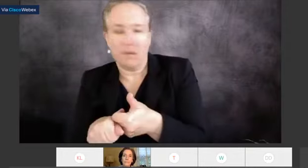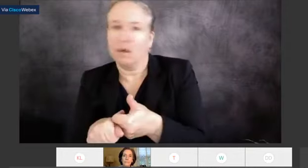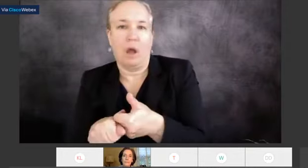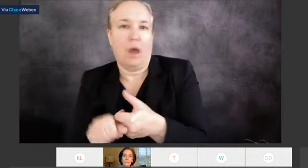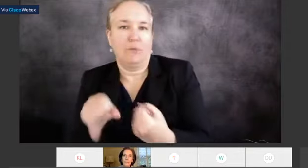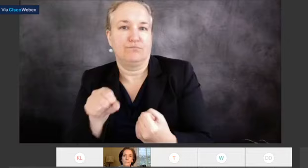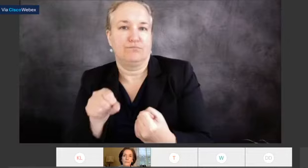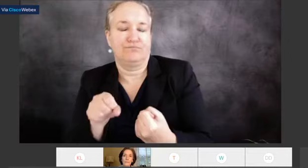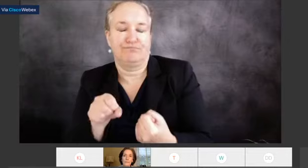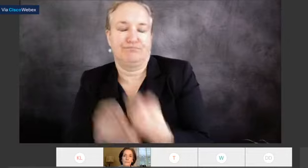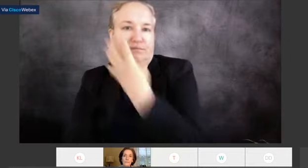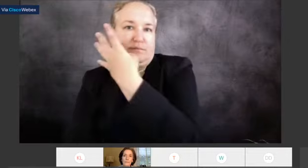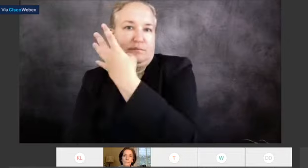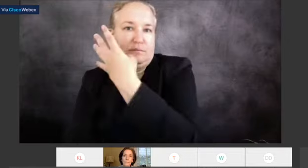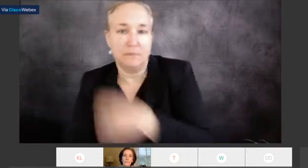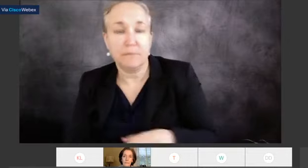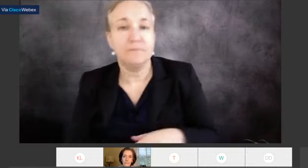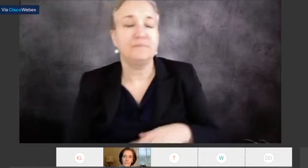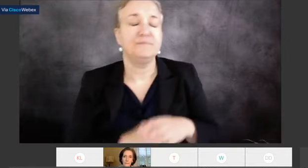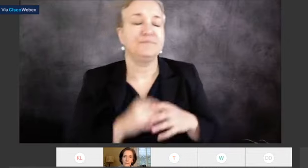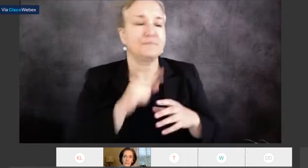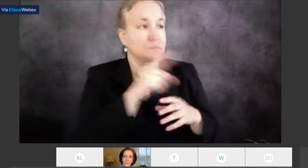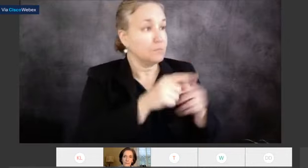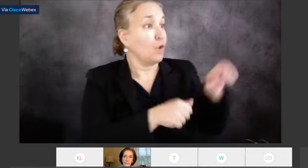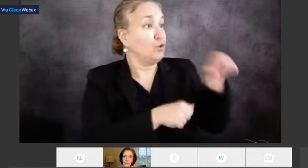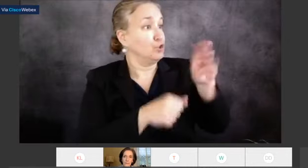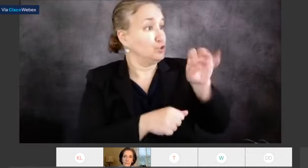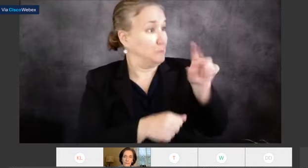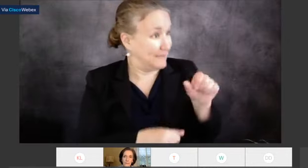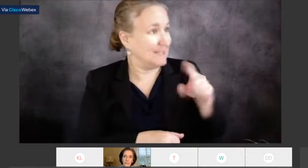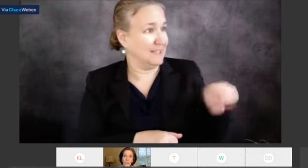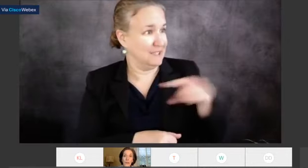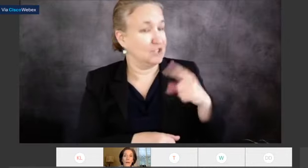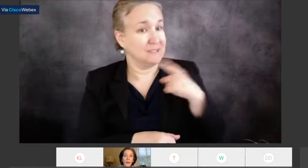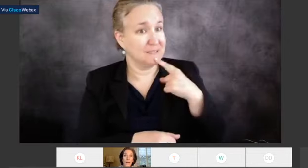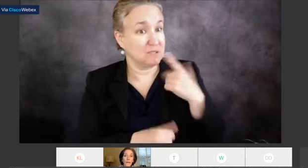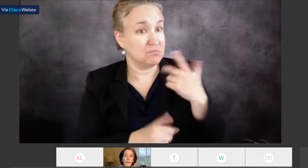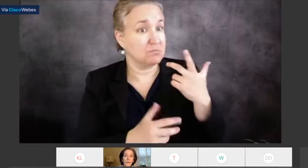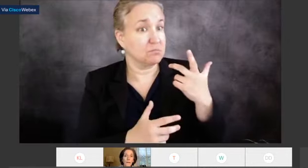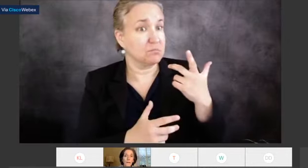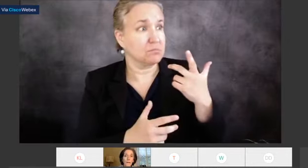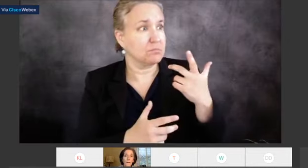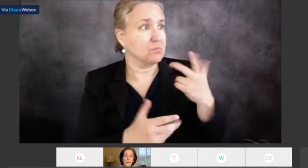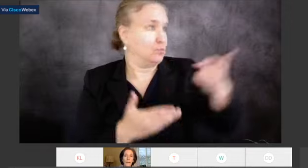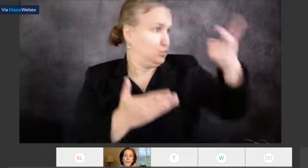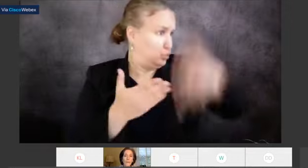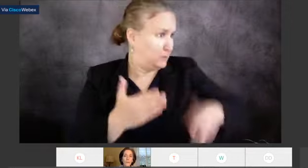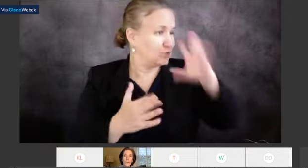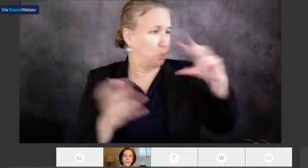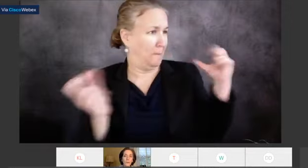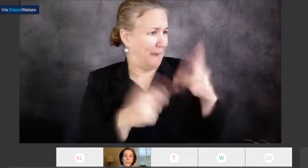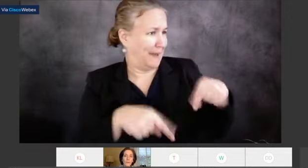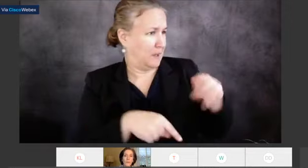[Reporter] they claim on social media that they're returning to montgomery county for an event in two weeks [Commissioner] they've received written